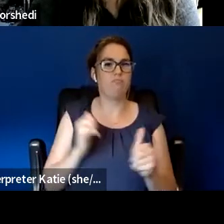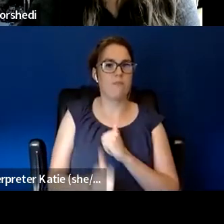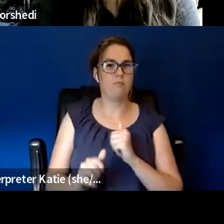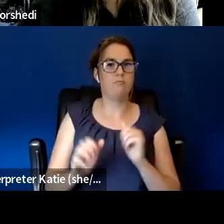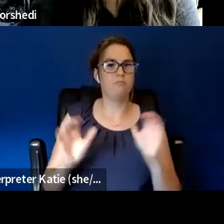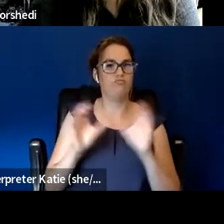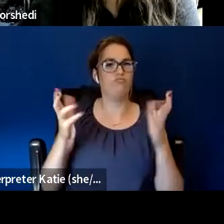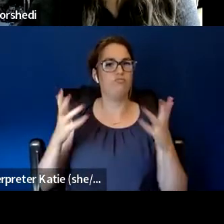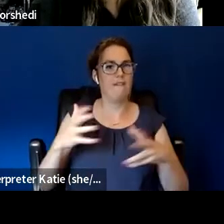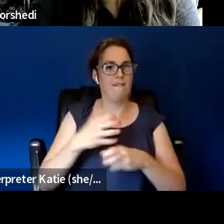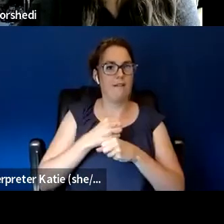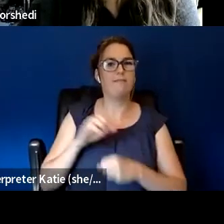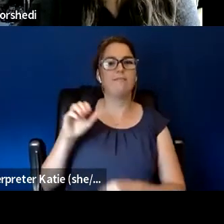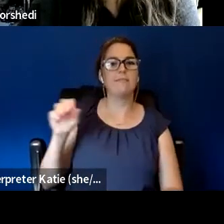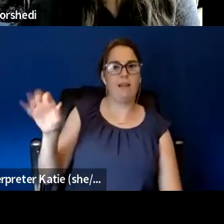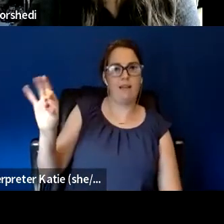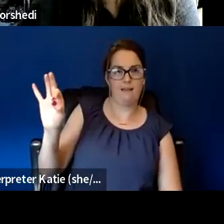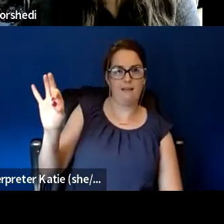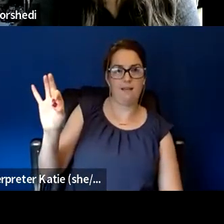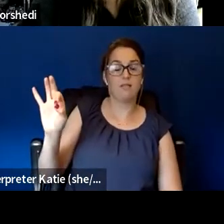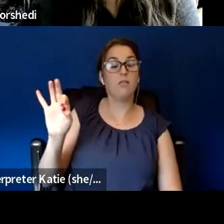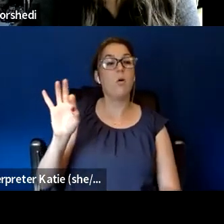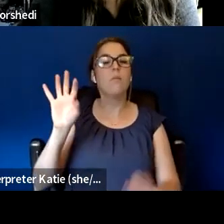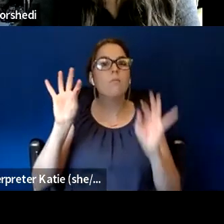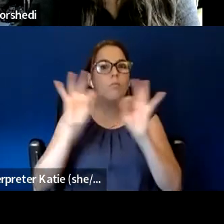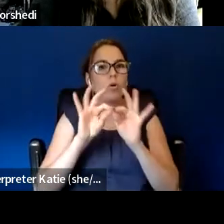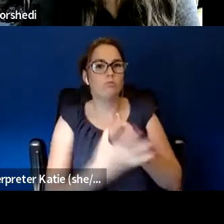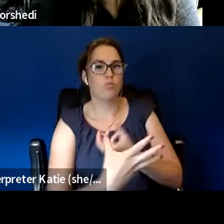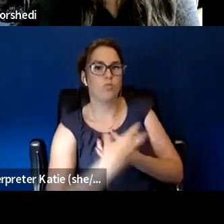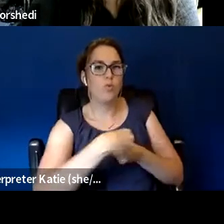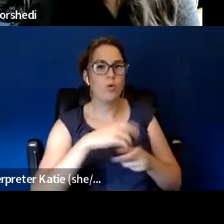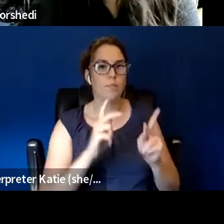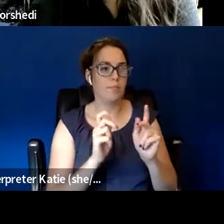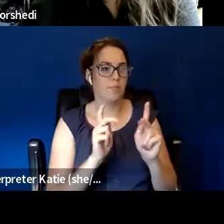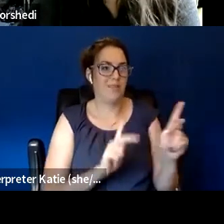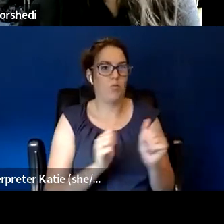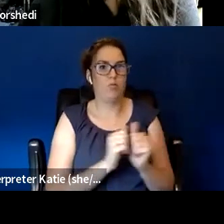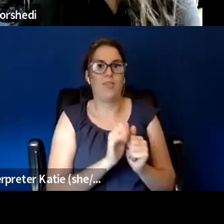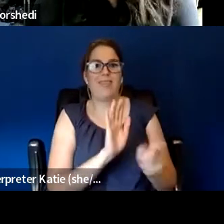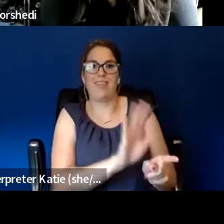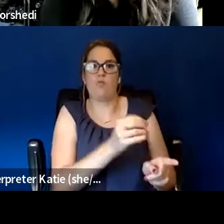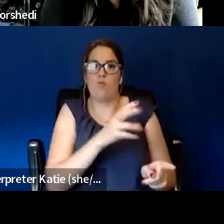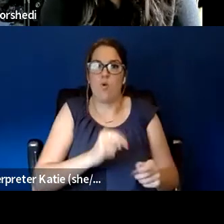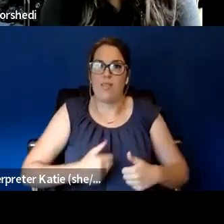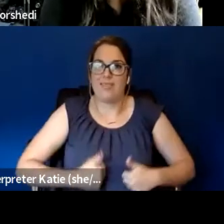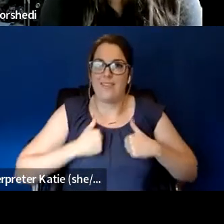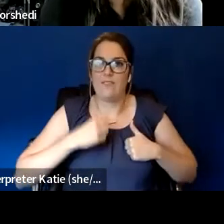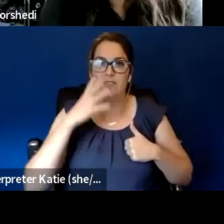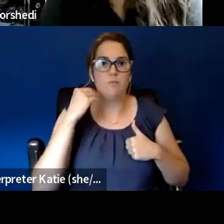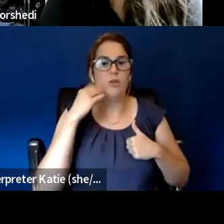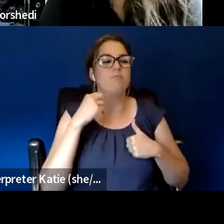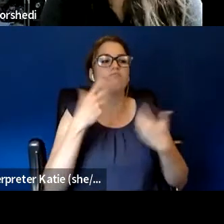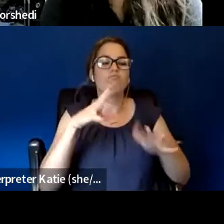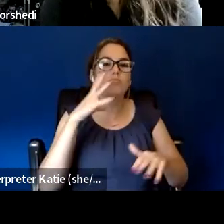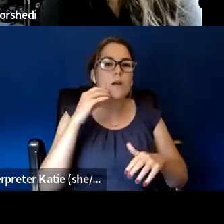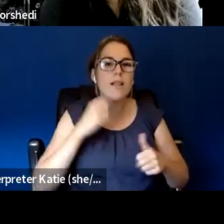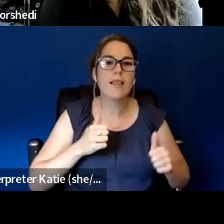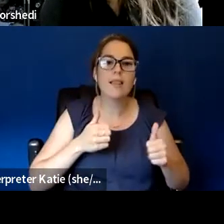very important to include people that have lived experience with mental health, substance use, and homelessness on our team.